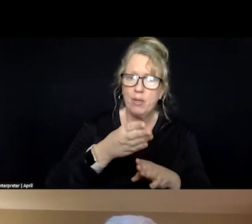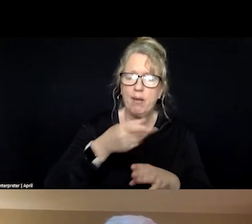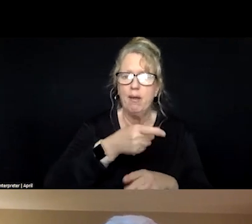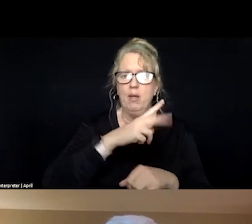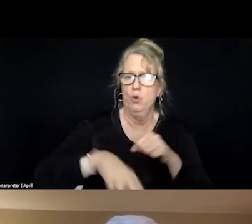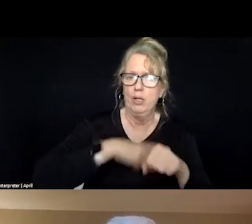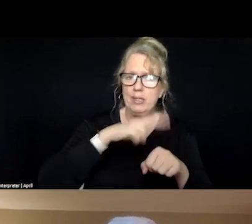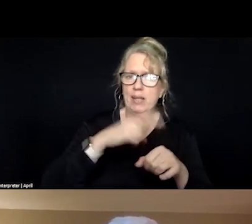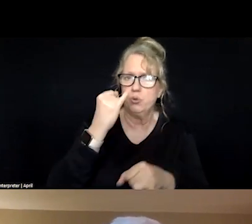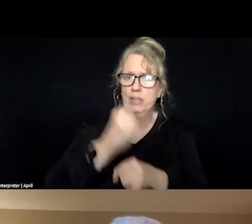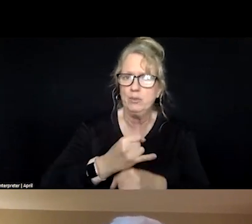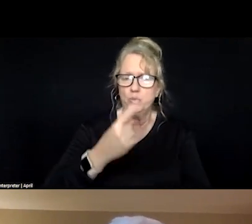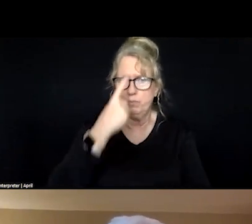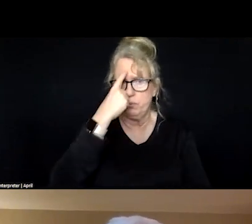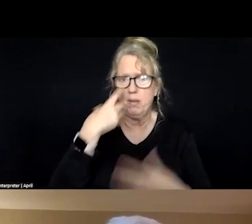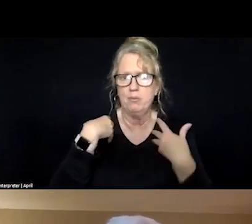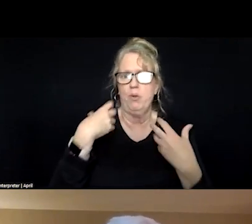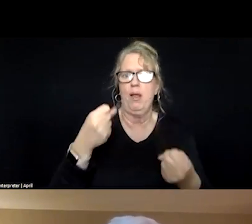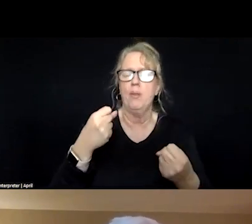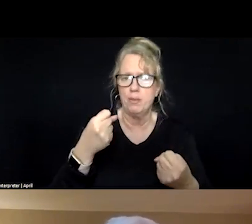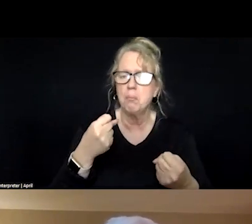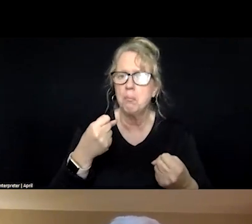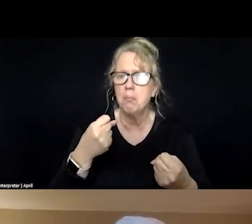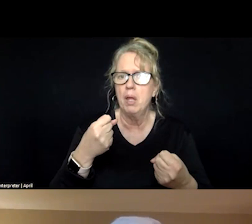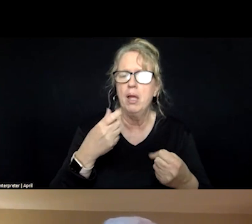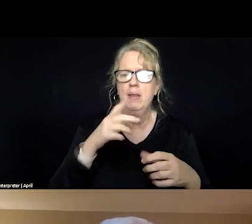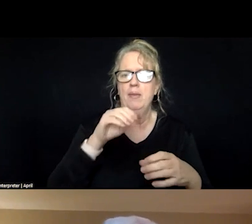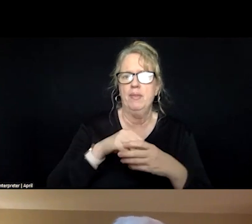INSTITUTE OF MENTAL HEALTH, WHICH IS USUALLY IN THE GENOME SPACE